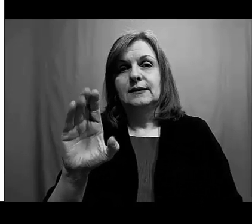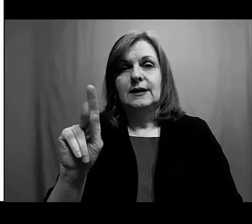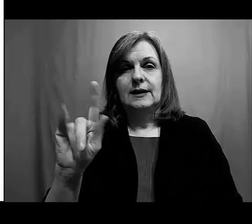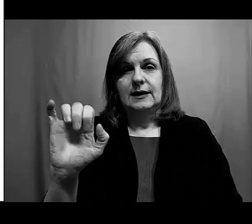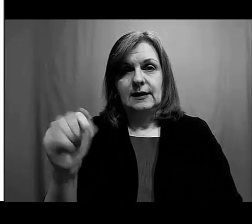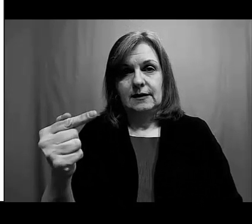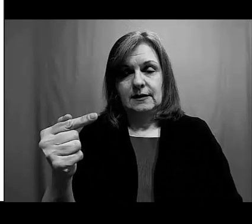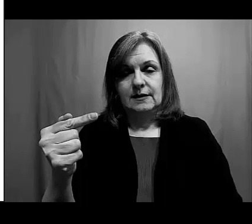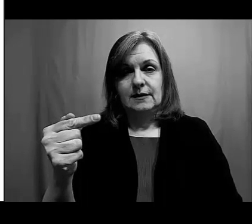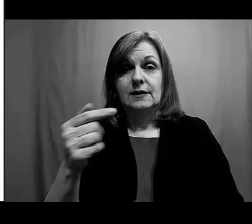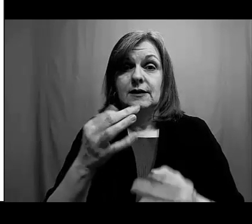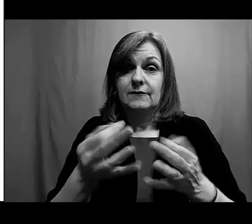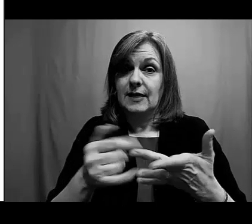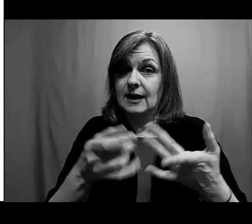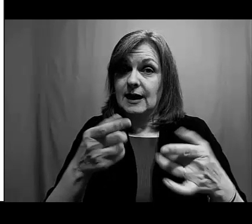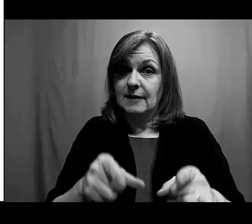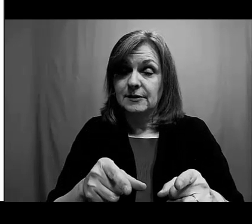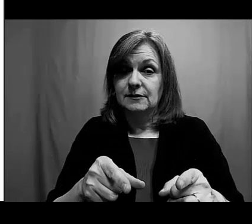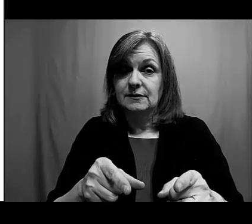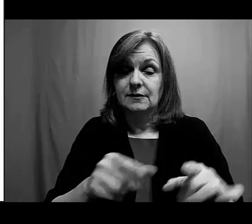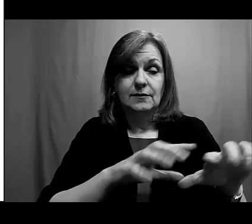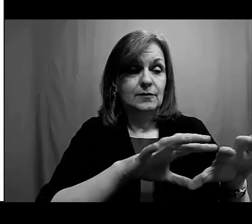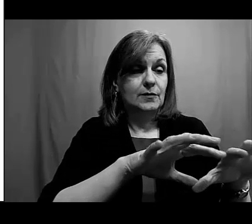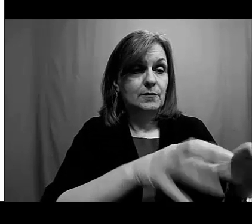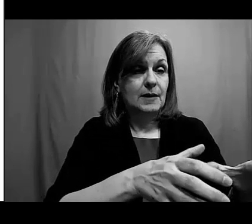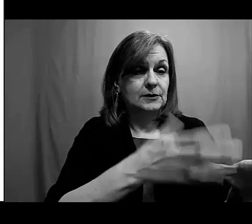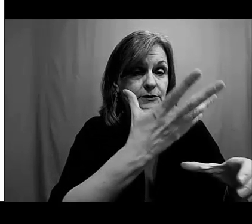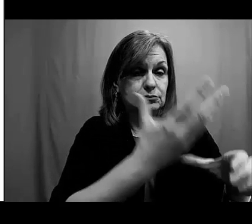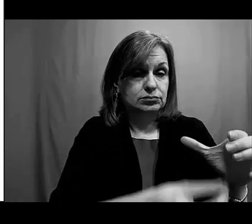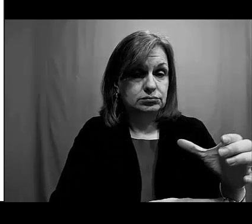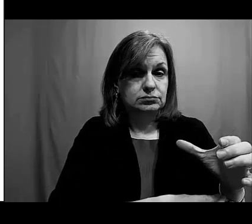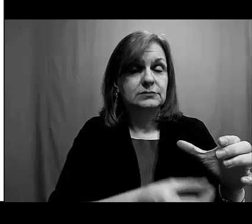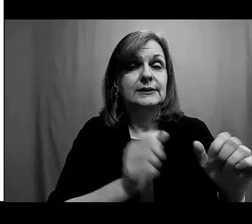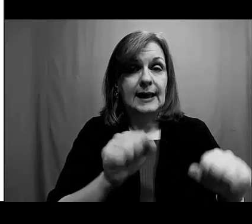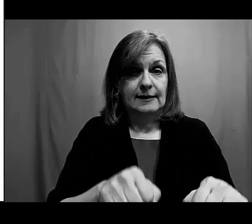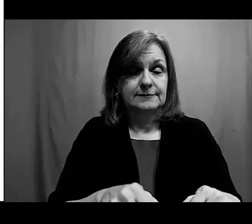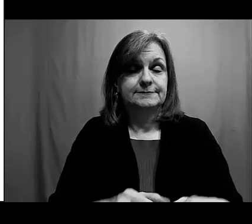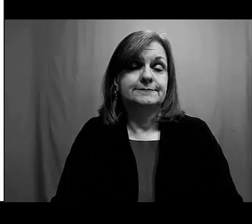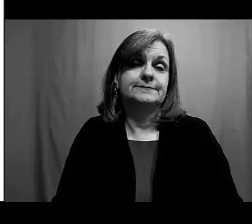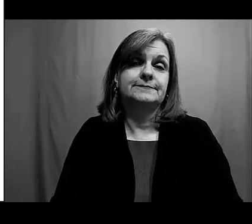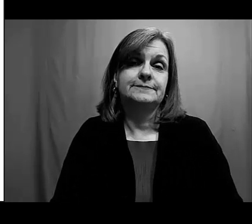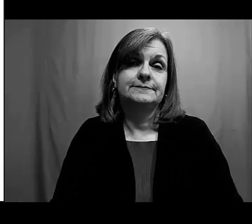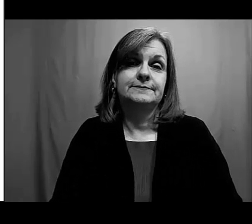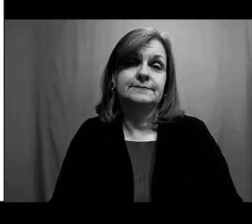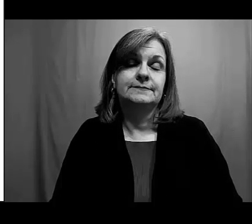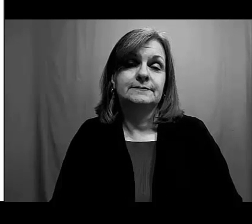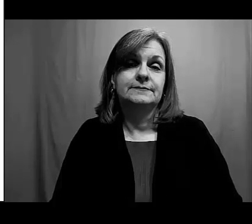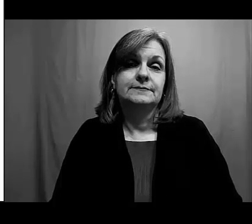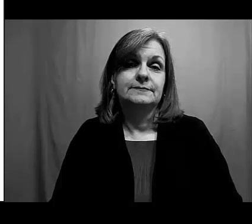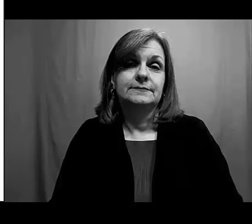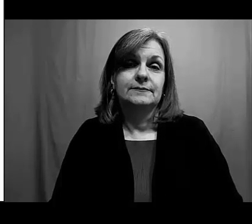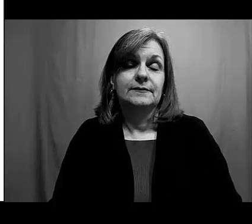population - if you do that you can actually lead this population to extinction